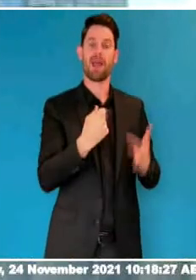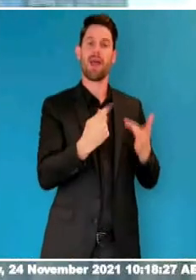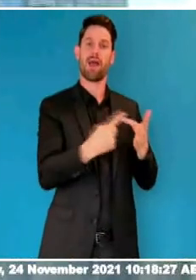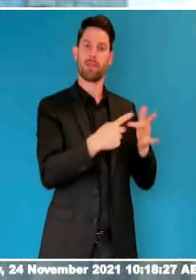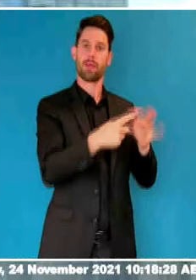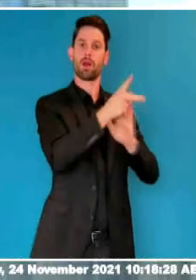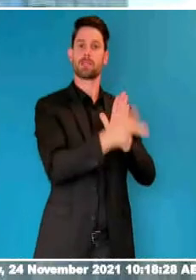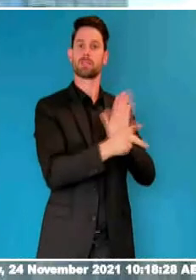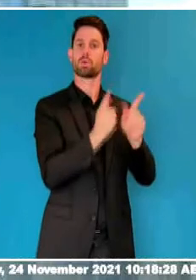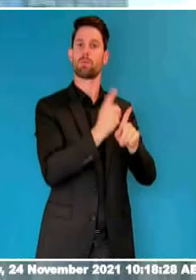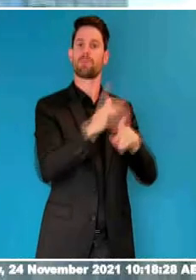life and working hours.